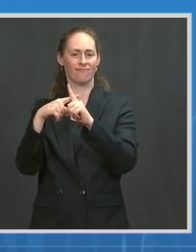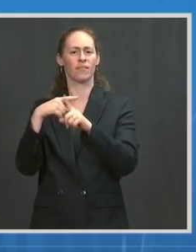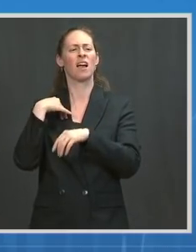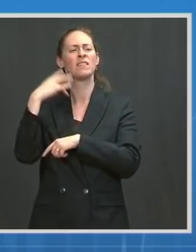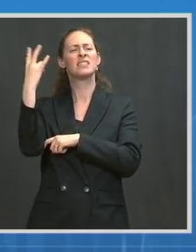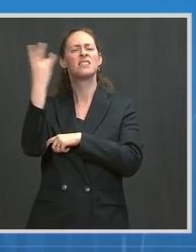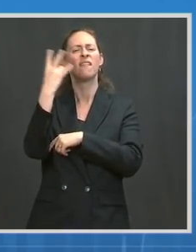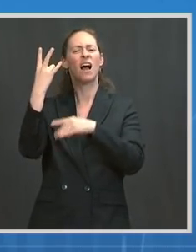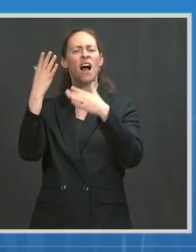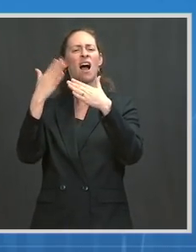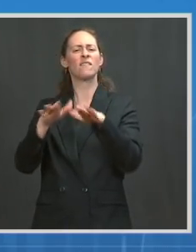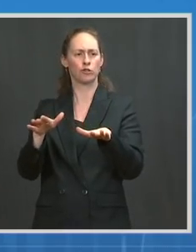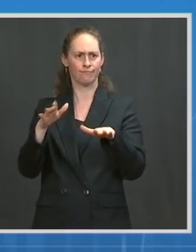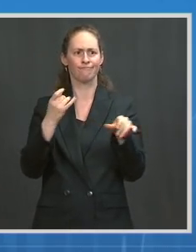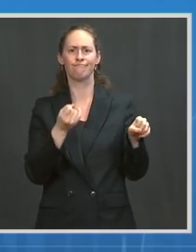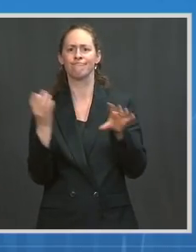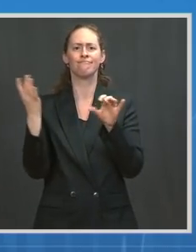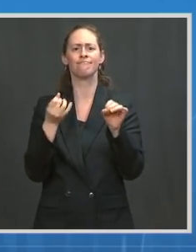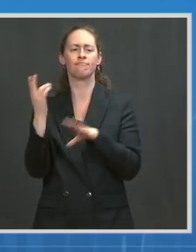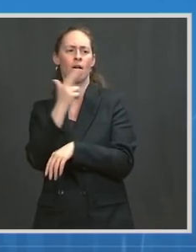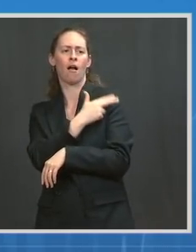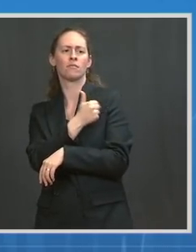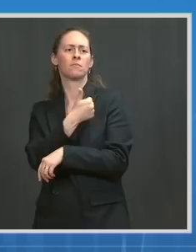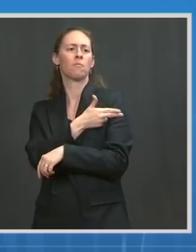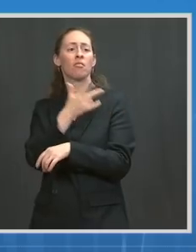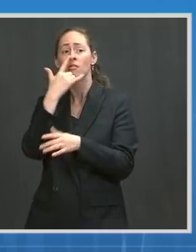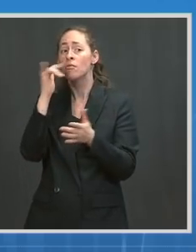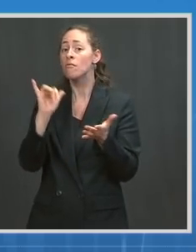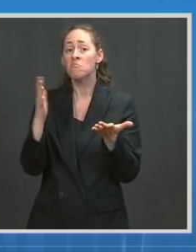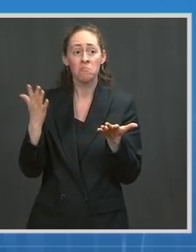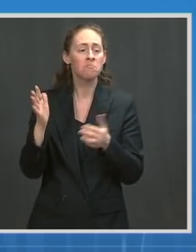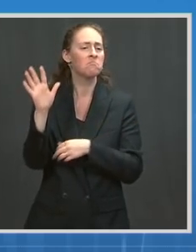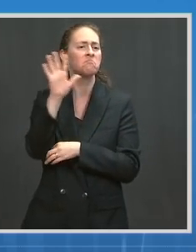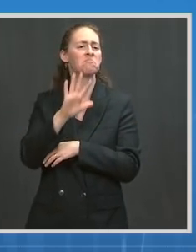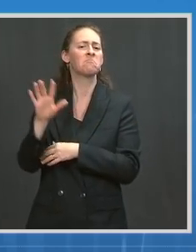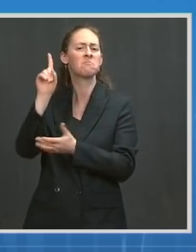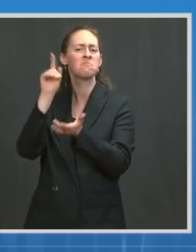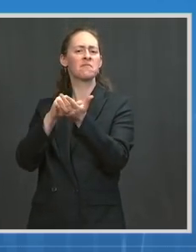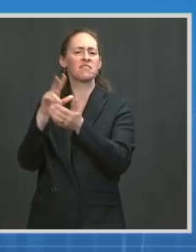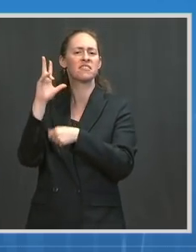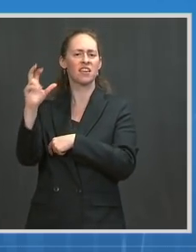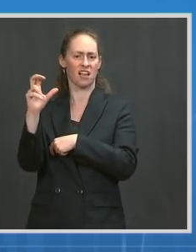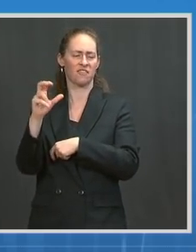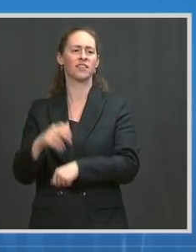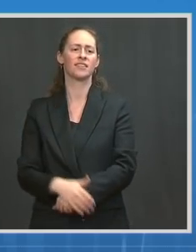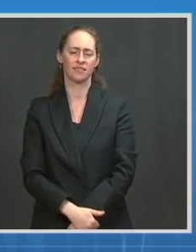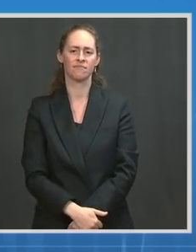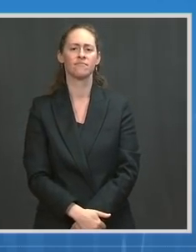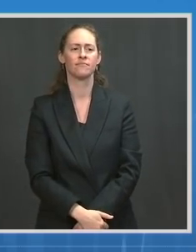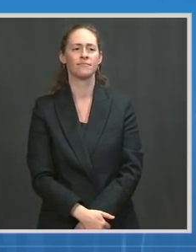Again, another terrific sign with another back-to-back decrease of 12 percent from the previous seven-day period.